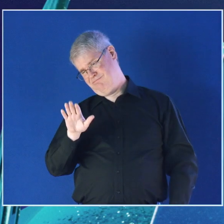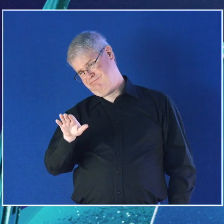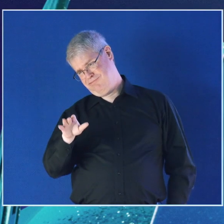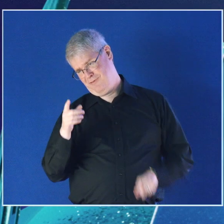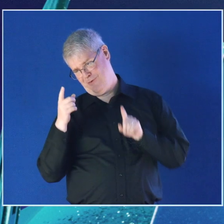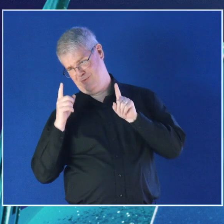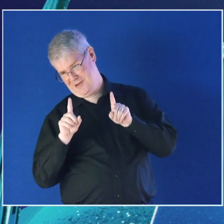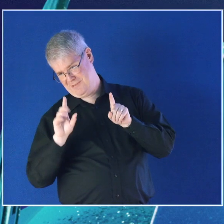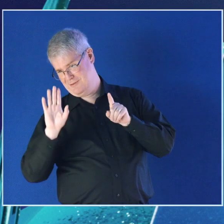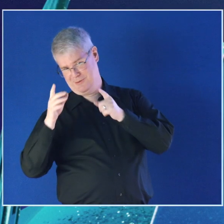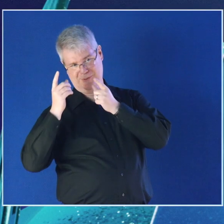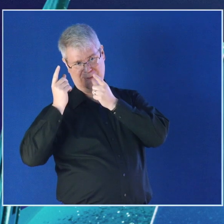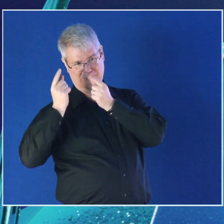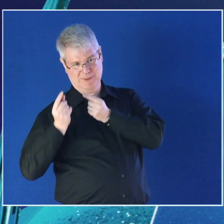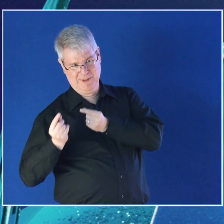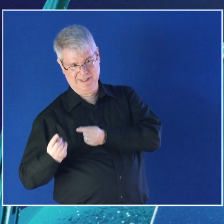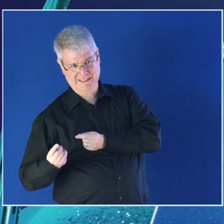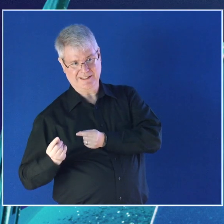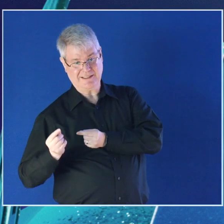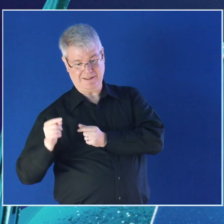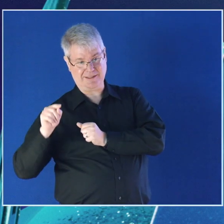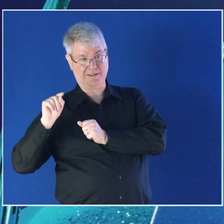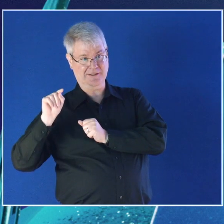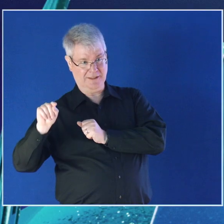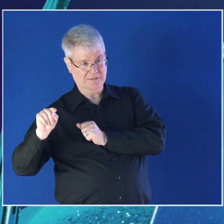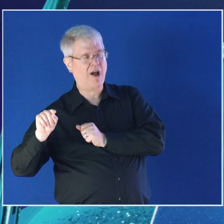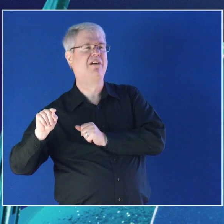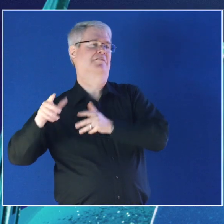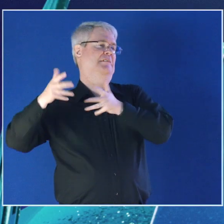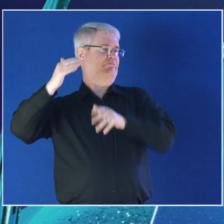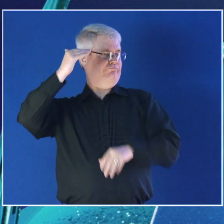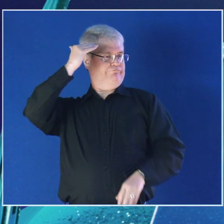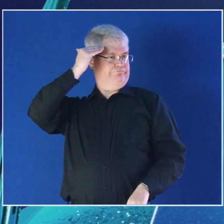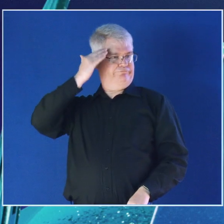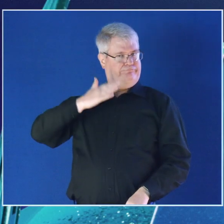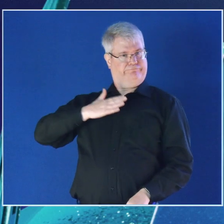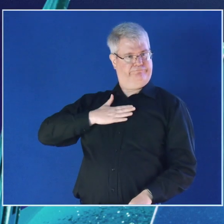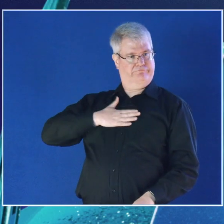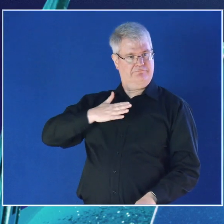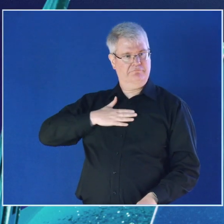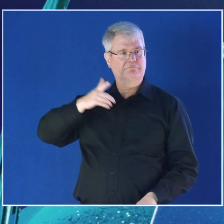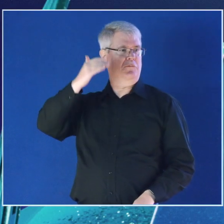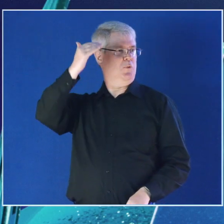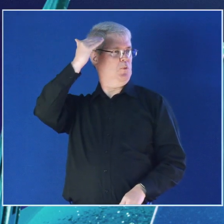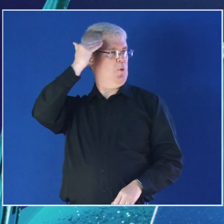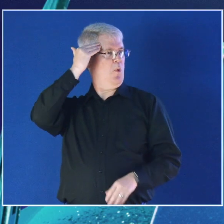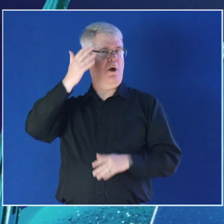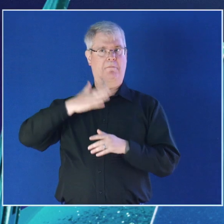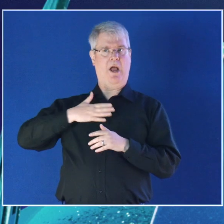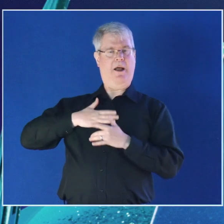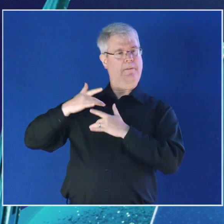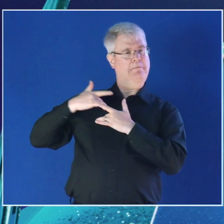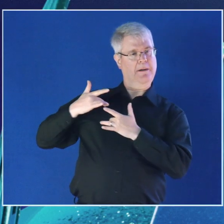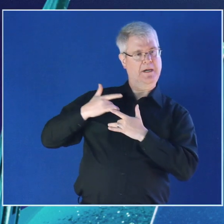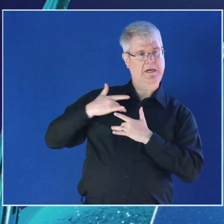and it really gets the gist of what we want to create with a lot less effort, which is fabulous.